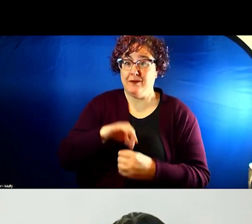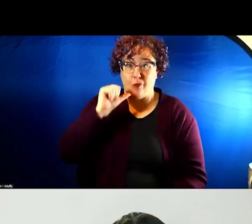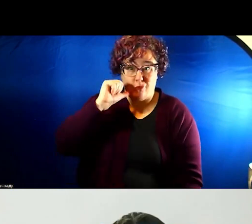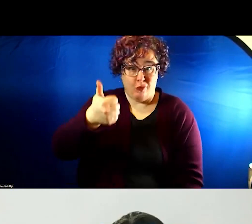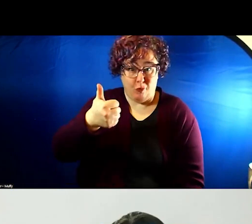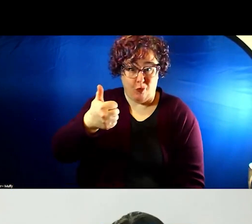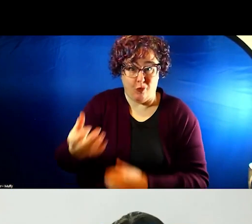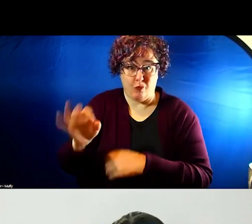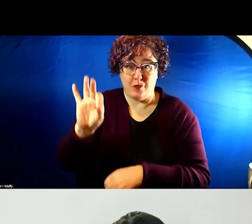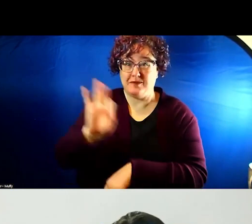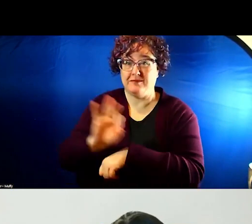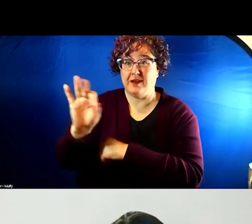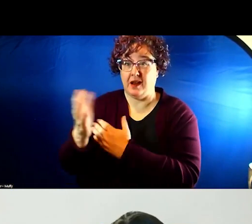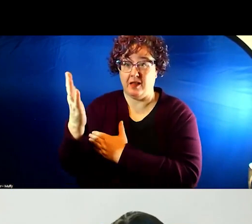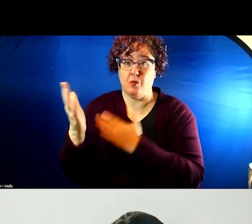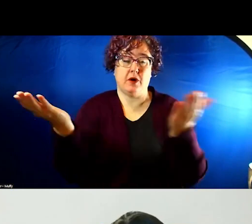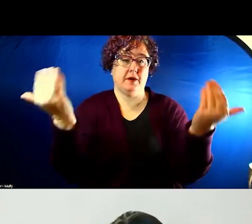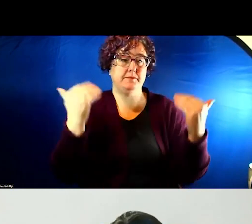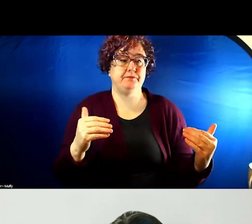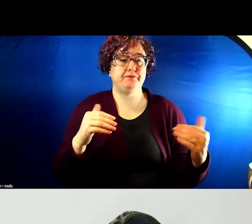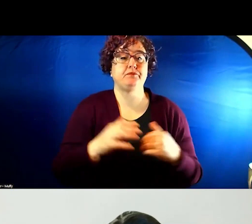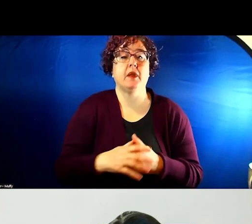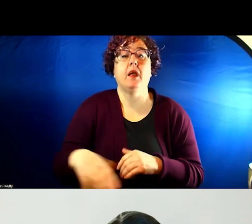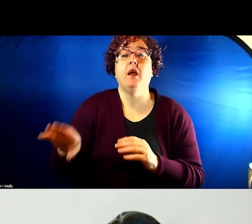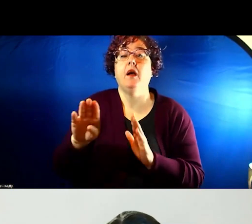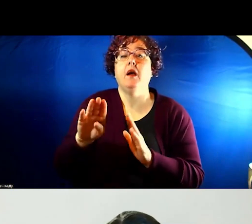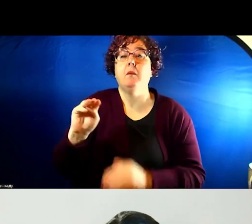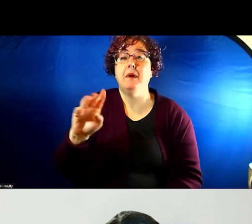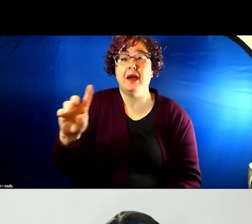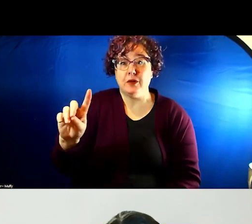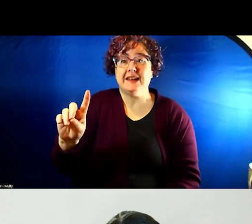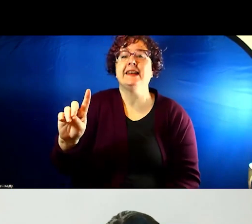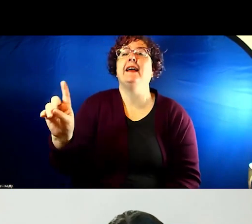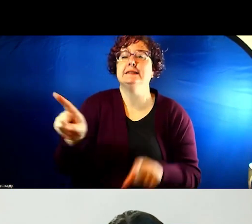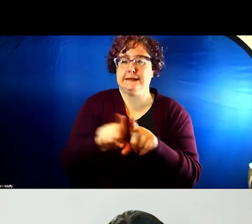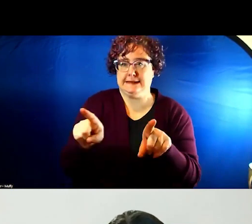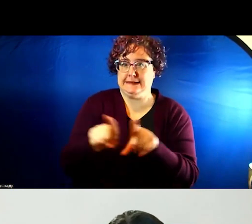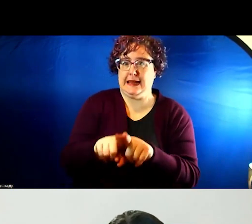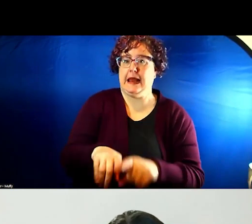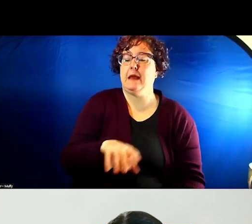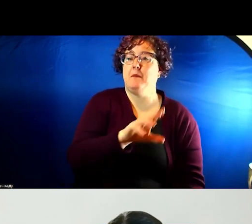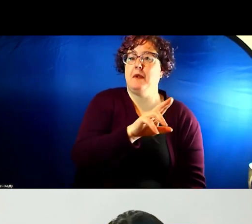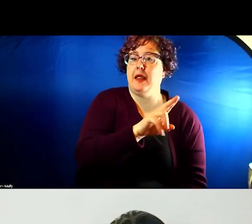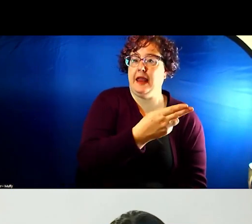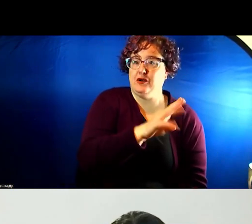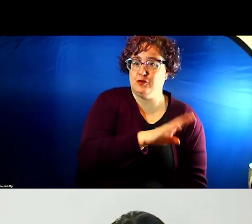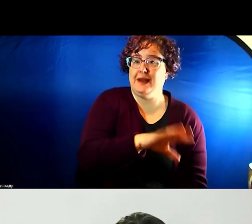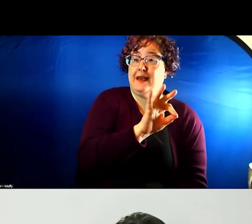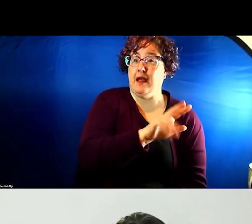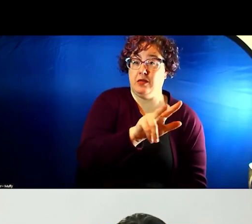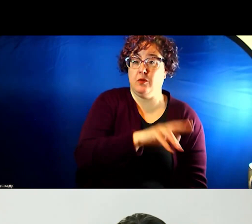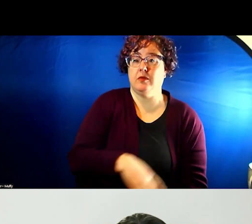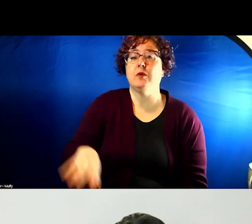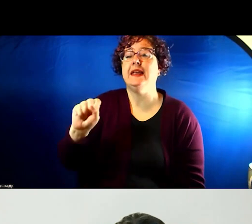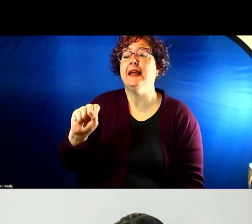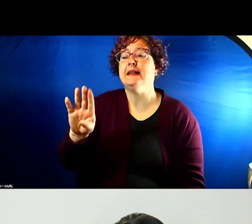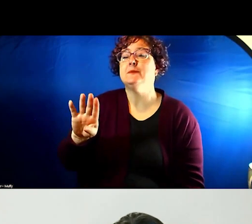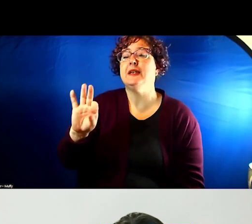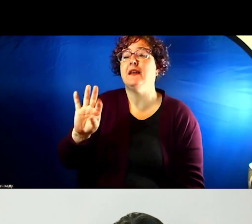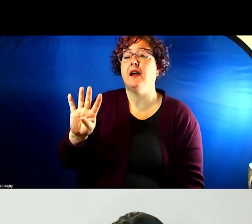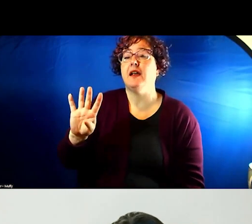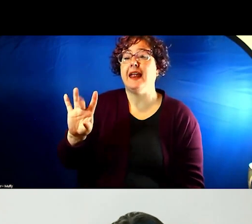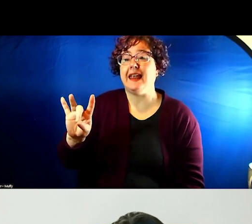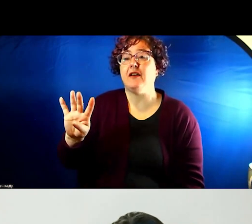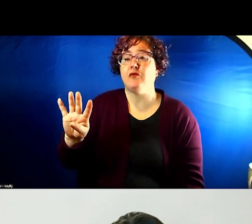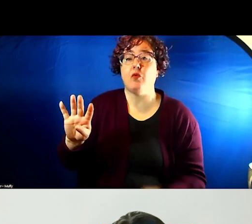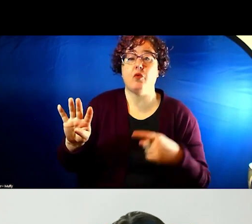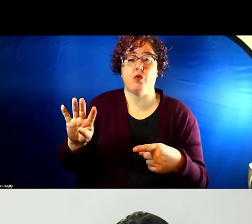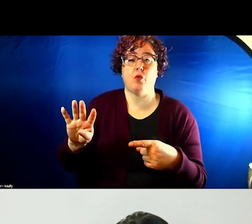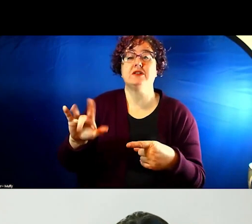MARYLAND HAS BILLS THAT WOULD ESTABLISH A 25 CENT 988 FEE AND